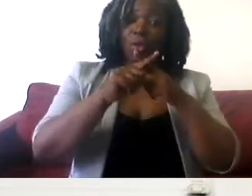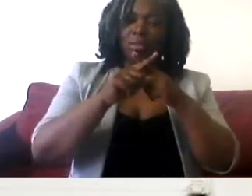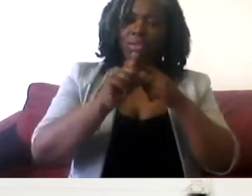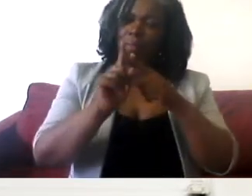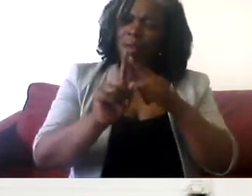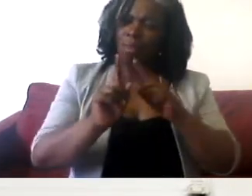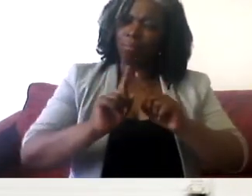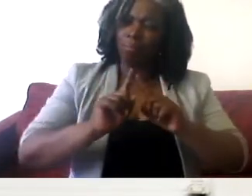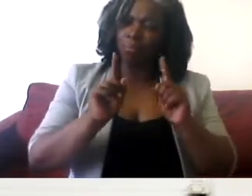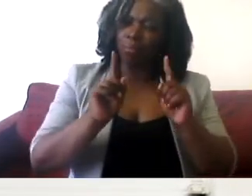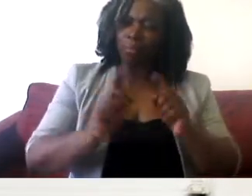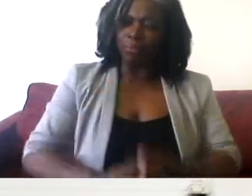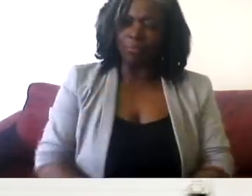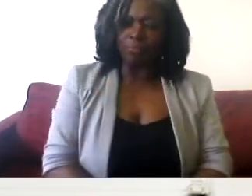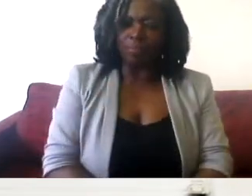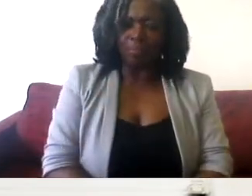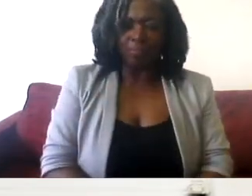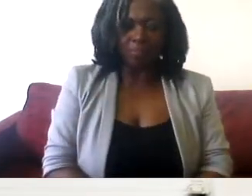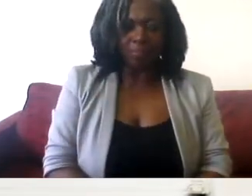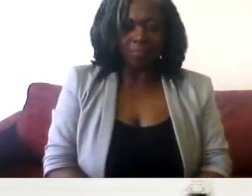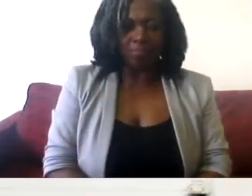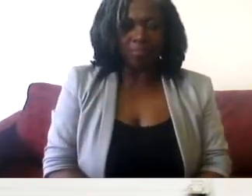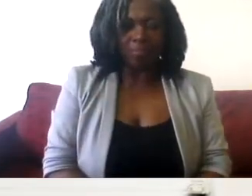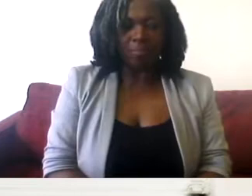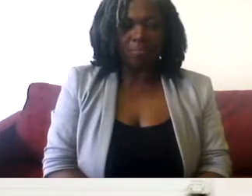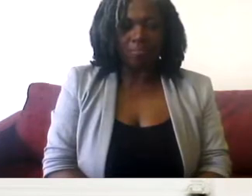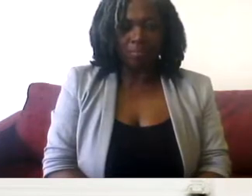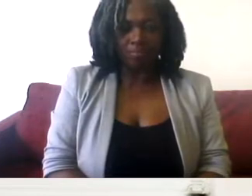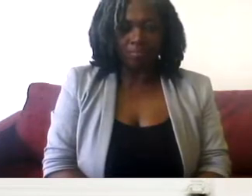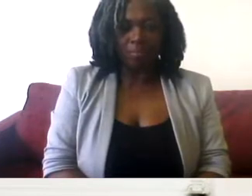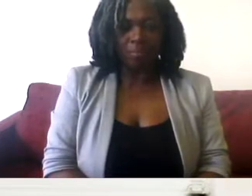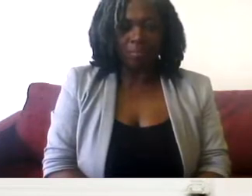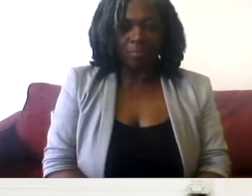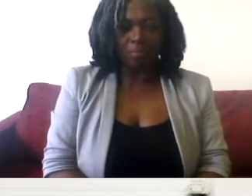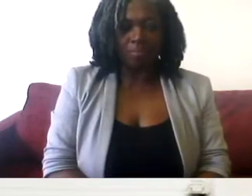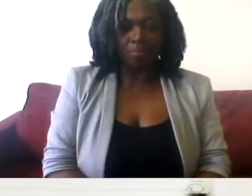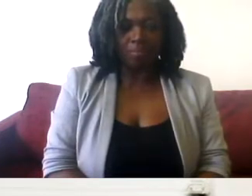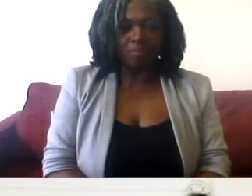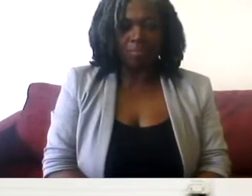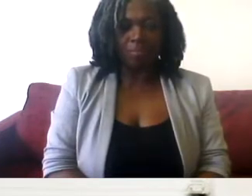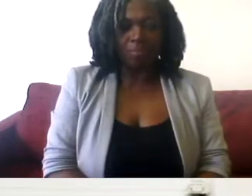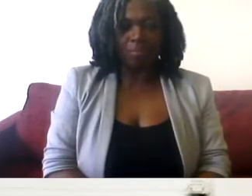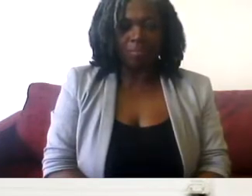again but this one's slightly different.